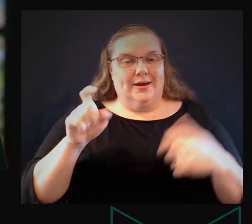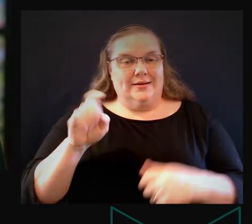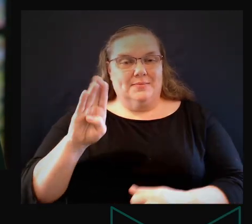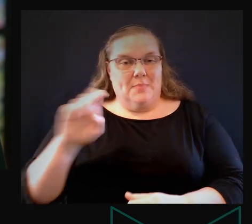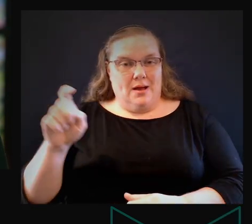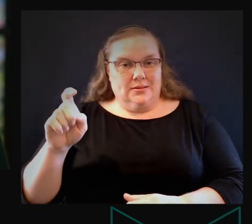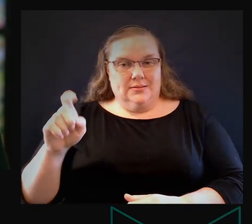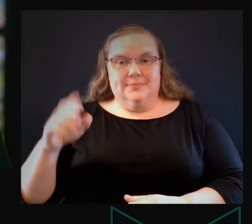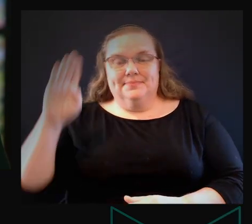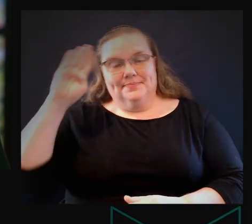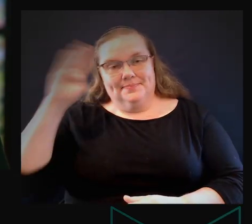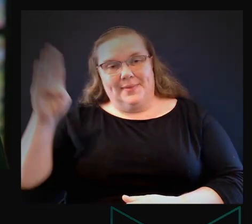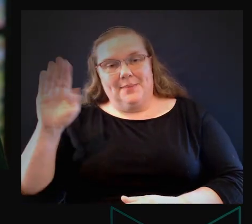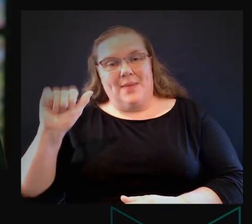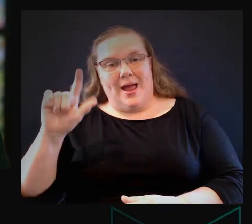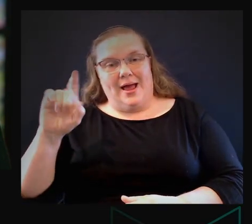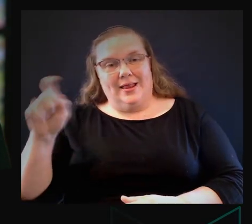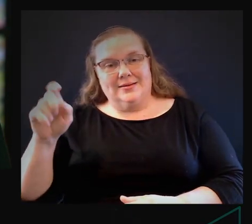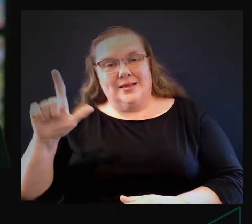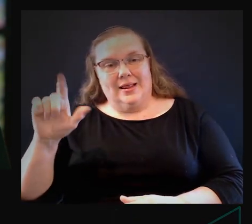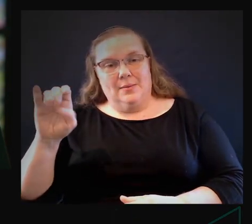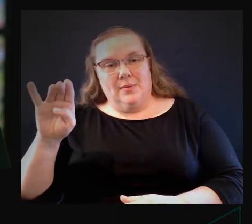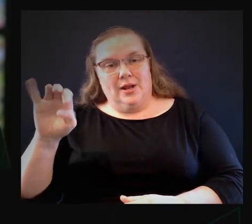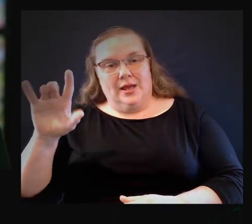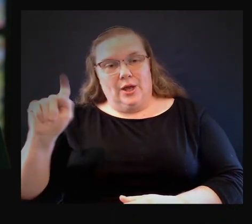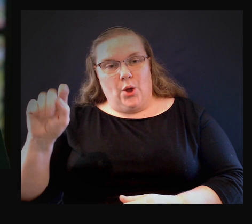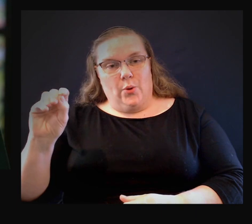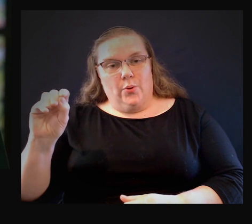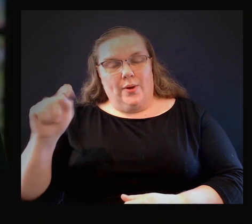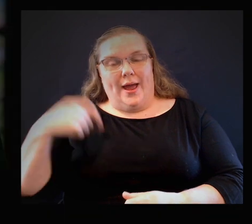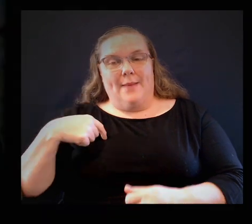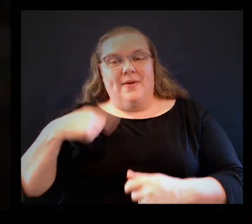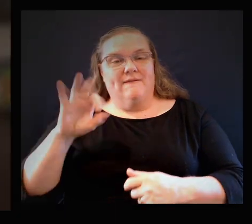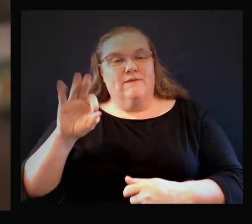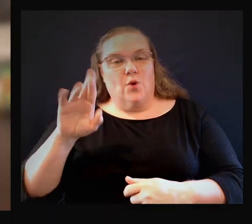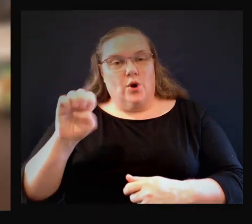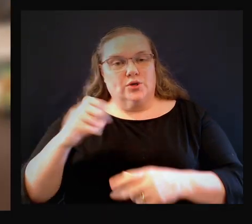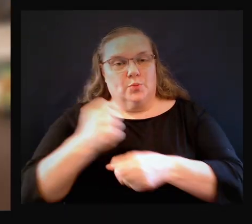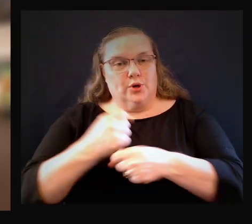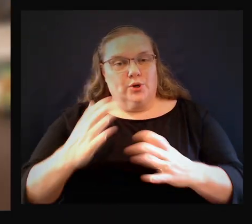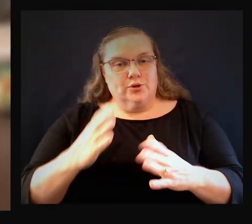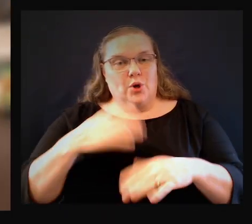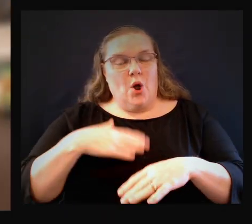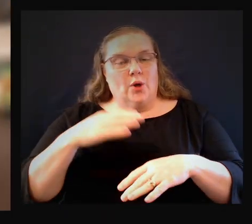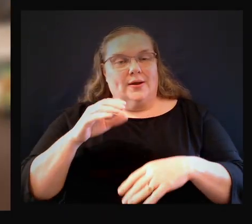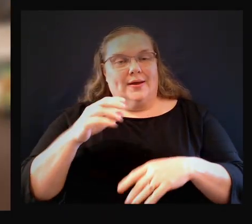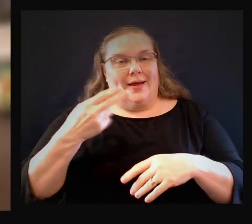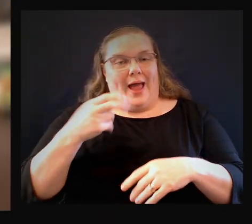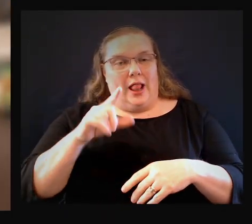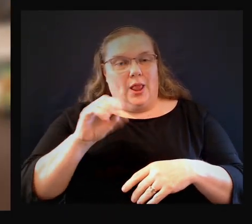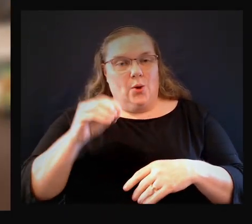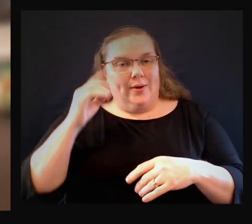Hi, I'm Alex Le Boulicaut, Forge Producer on Halo Infinite. We're here today to educate you in 10 short minutes